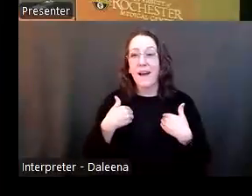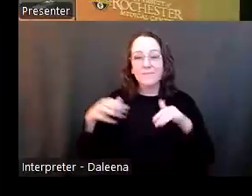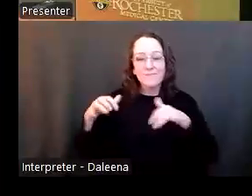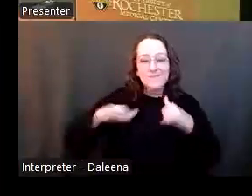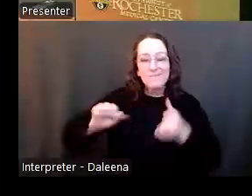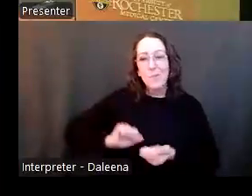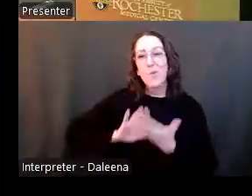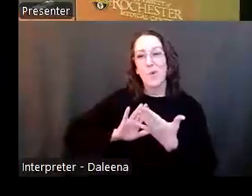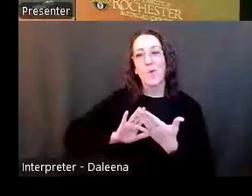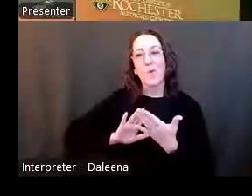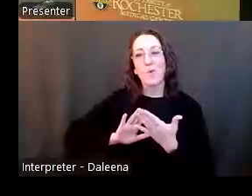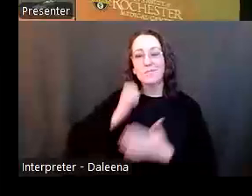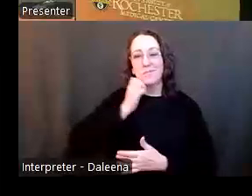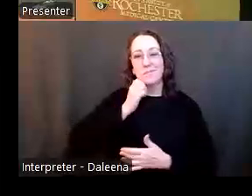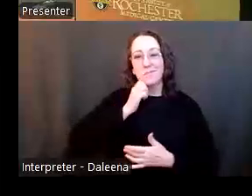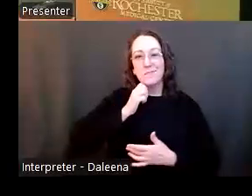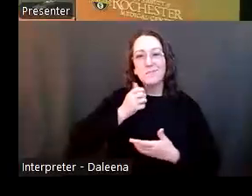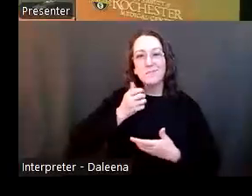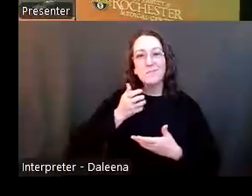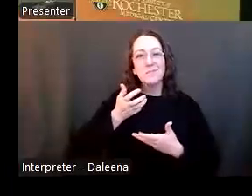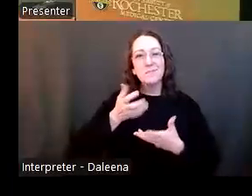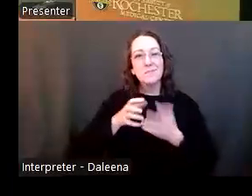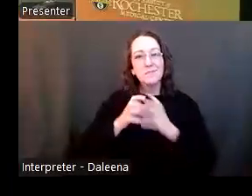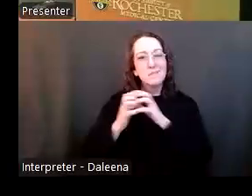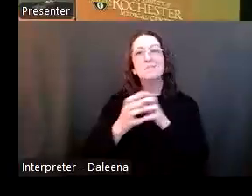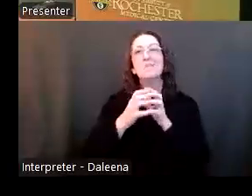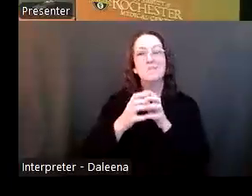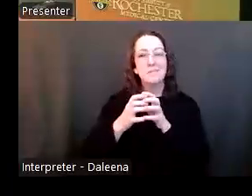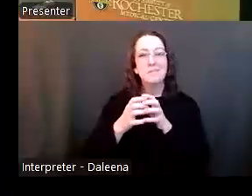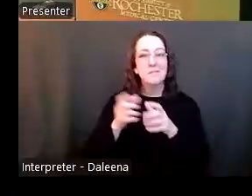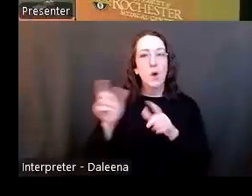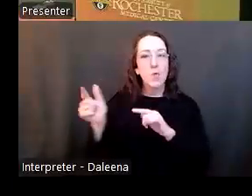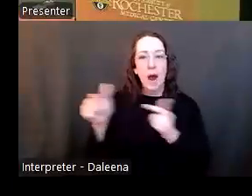we use with our daily interdisciplinary rounds um where we're thinking about what are the needs